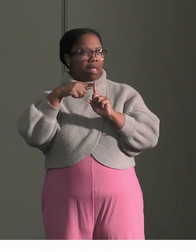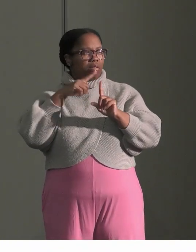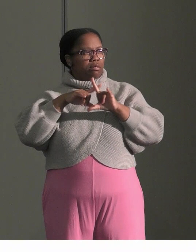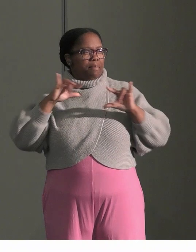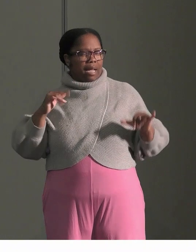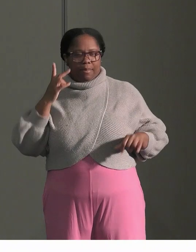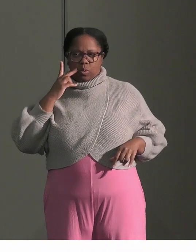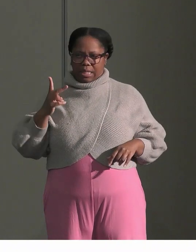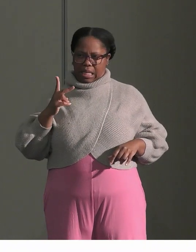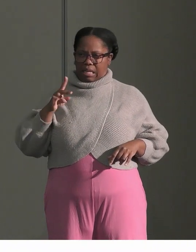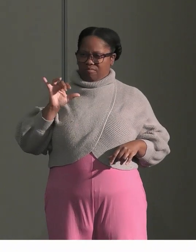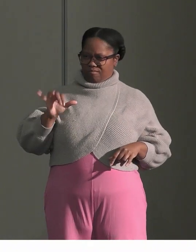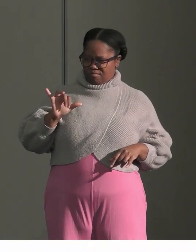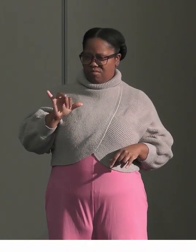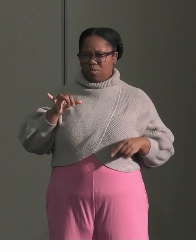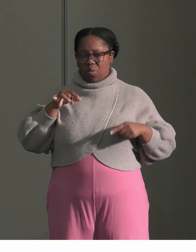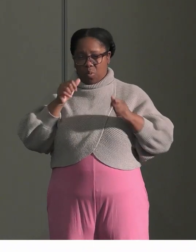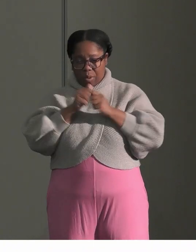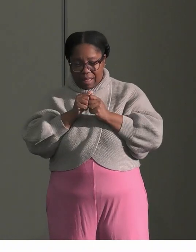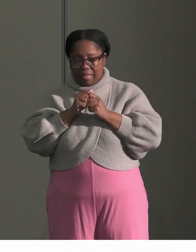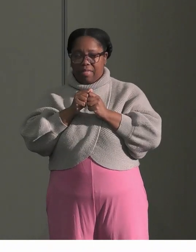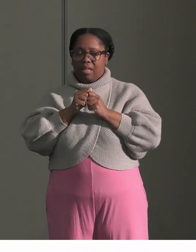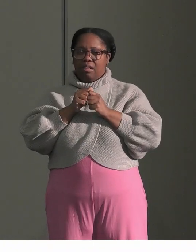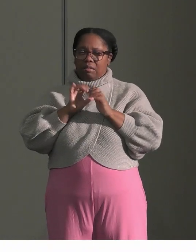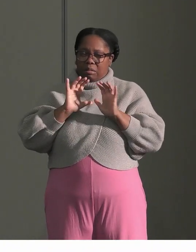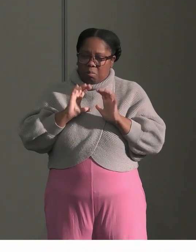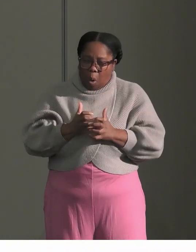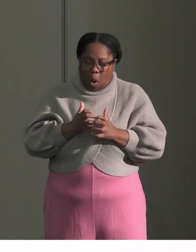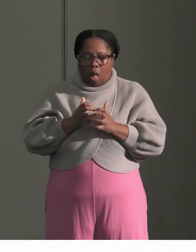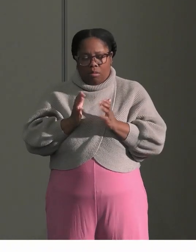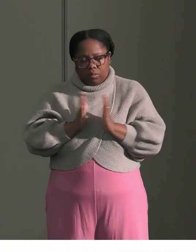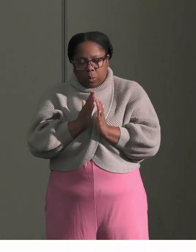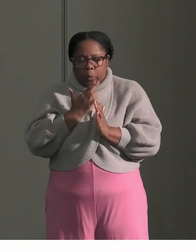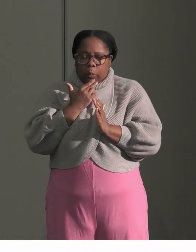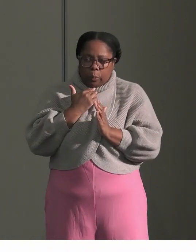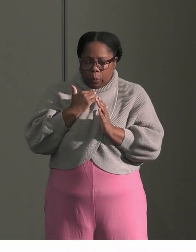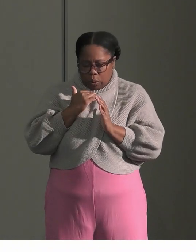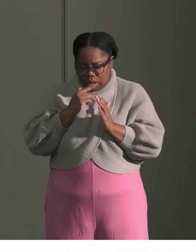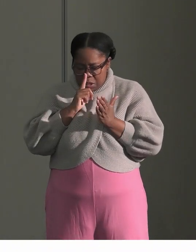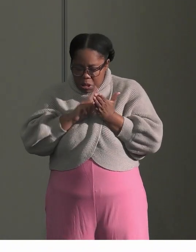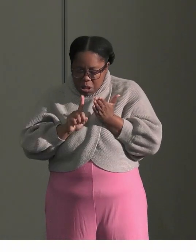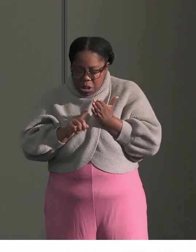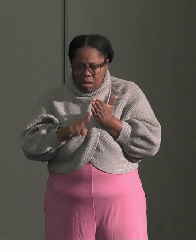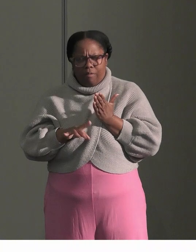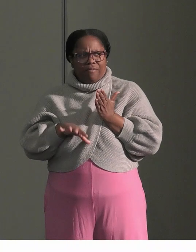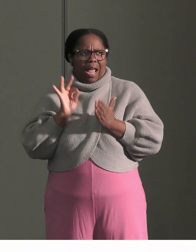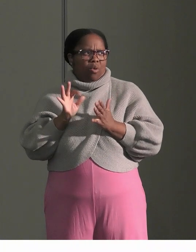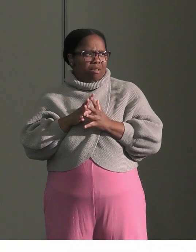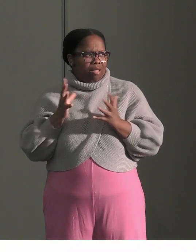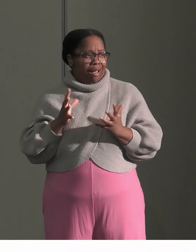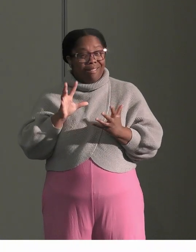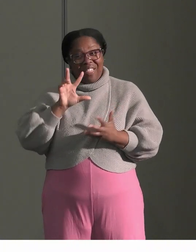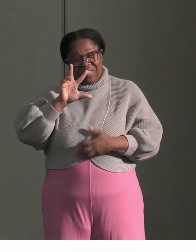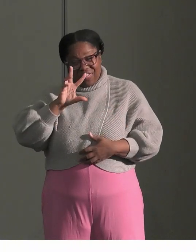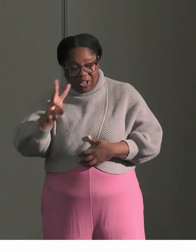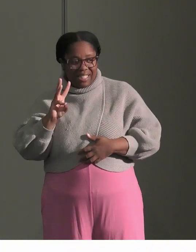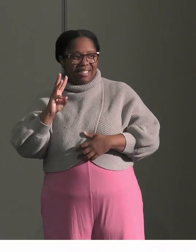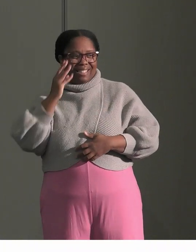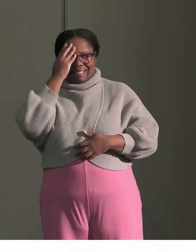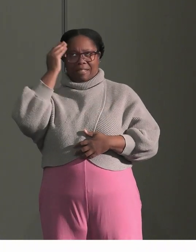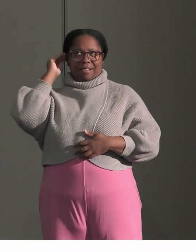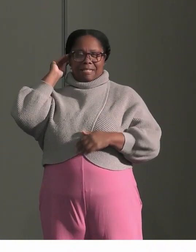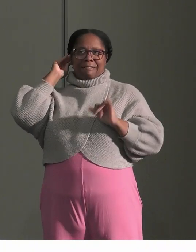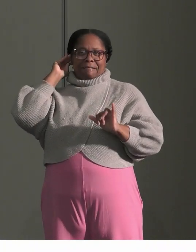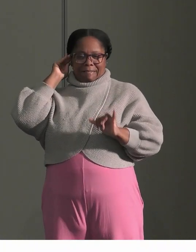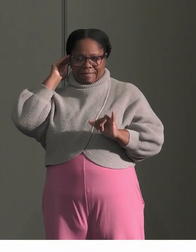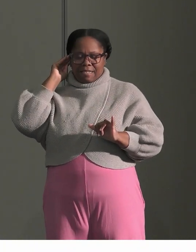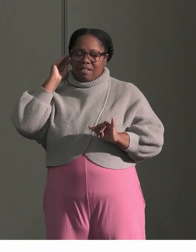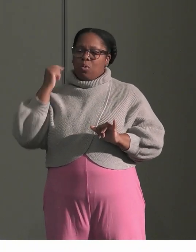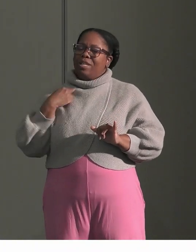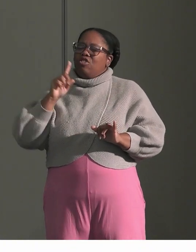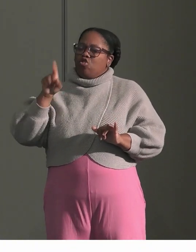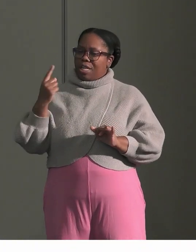able to uncover with a small group of folks. We had 36 takeaways. We talked to just eight folks.